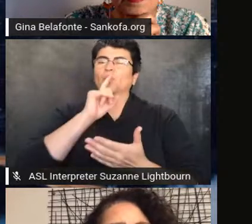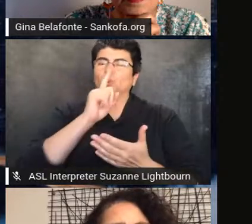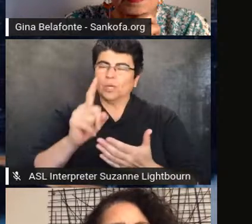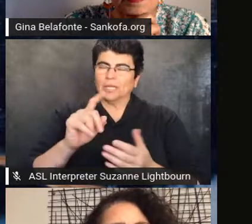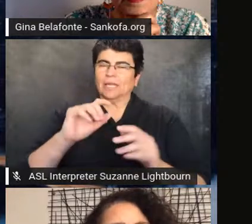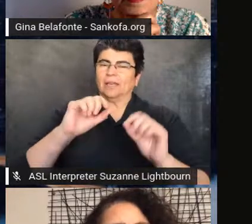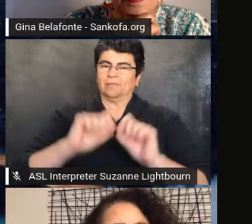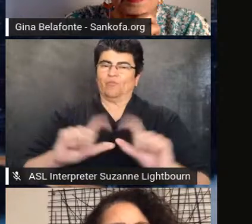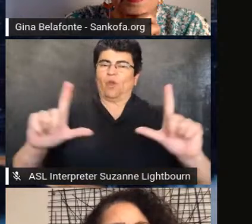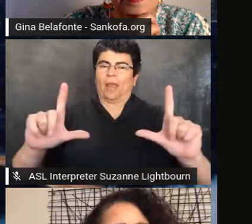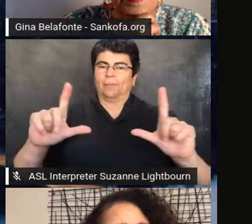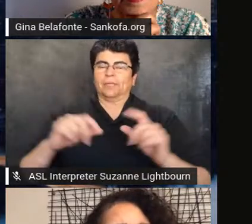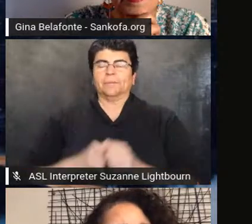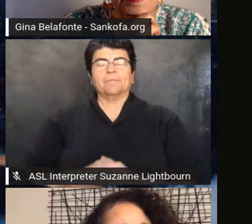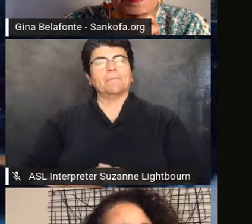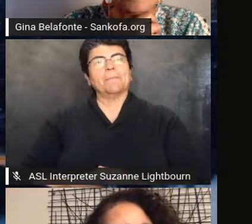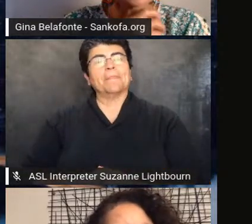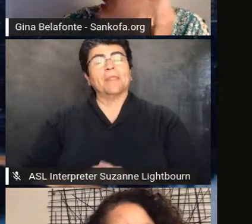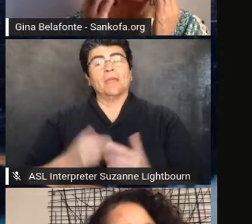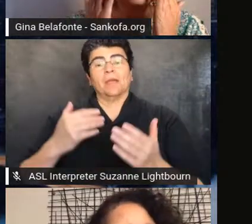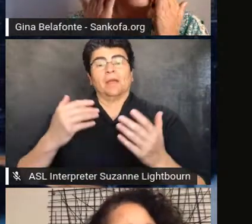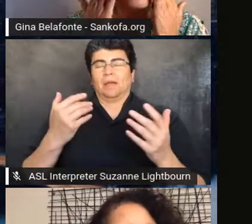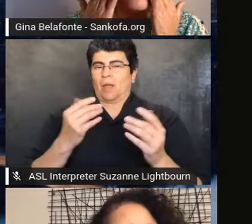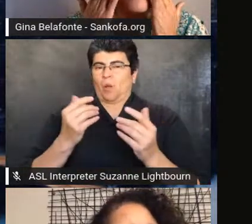and before we go further with this,